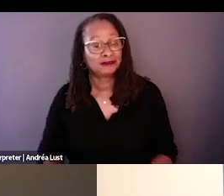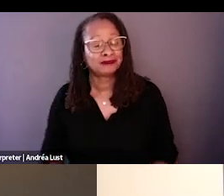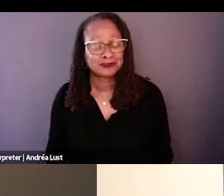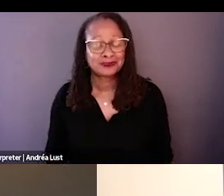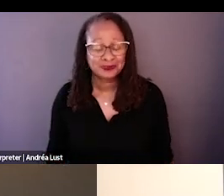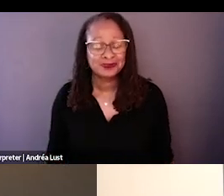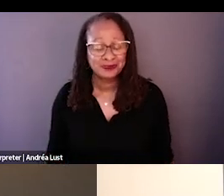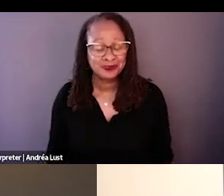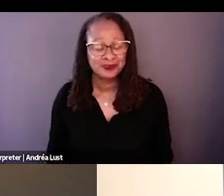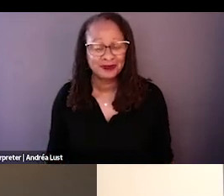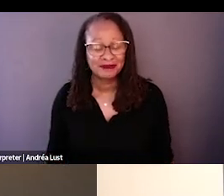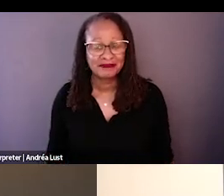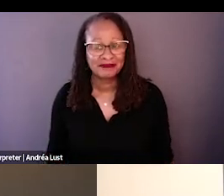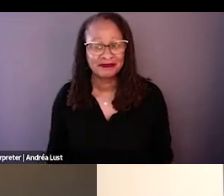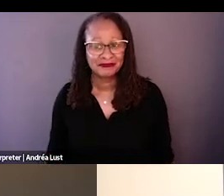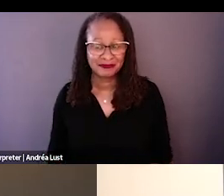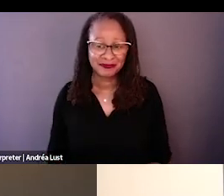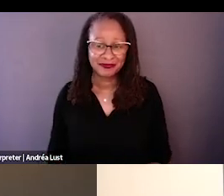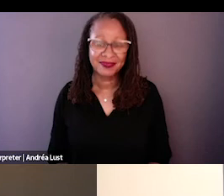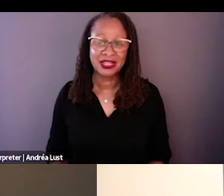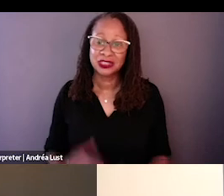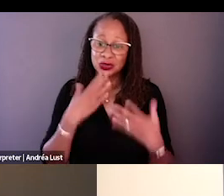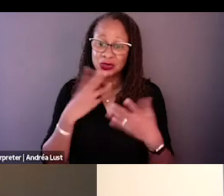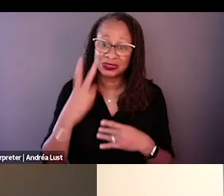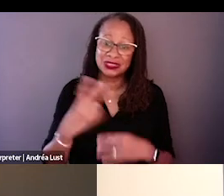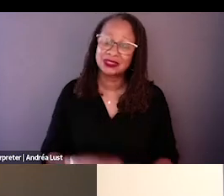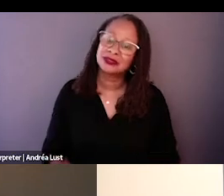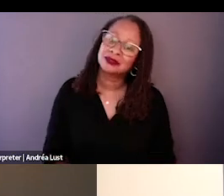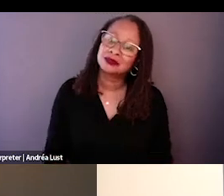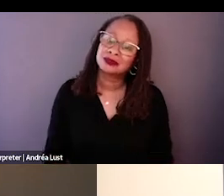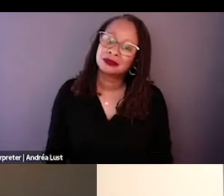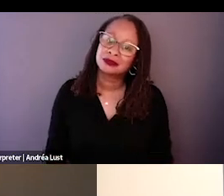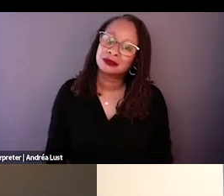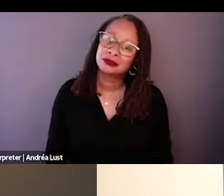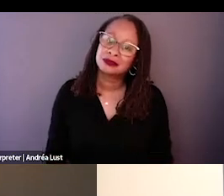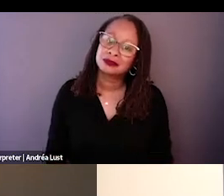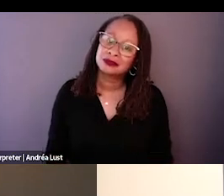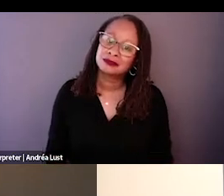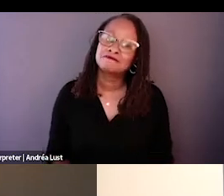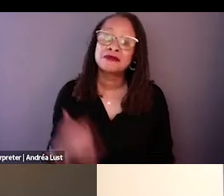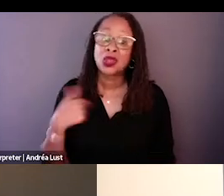meters from the square you see in the film.